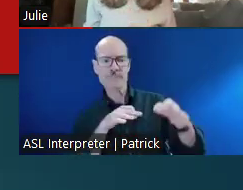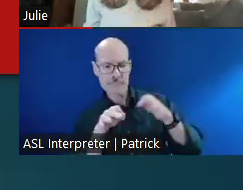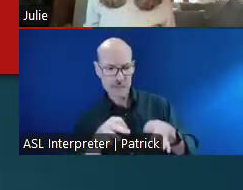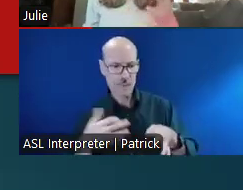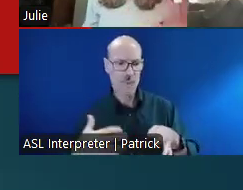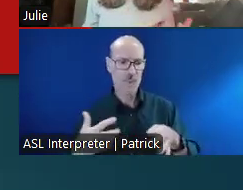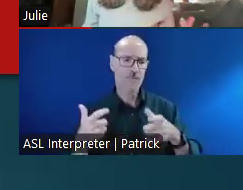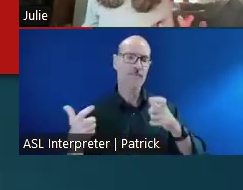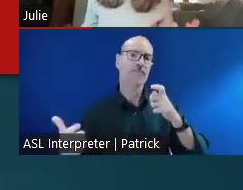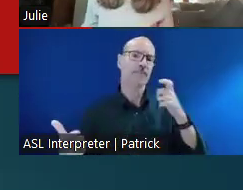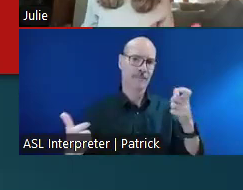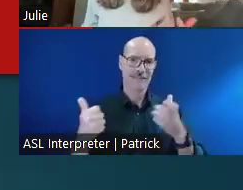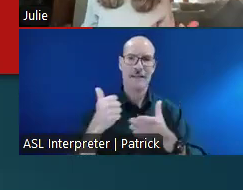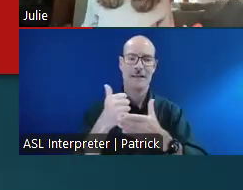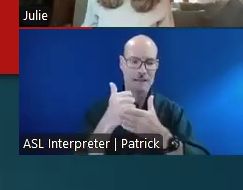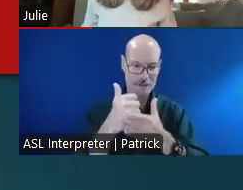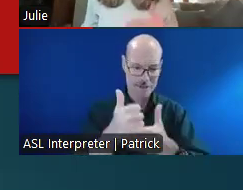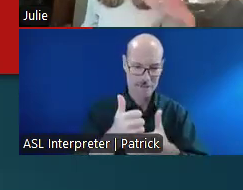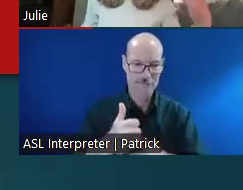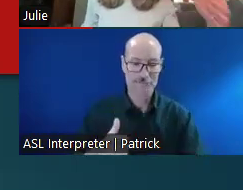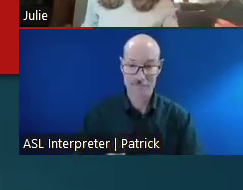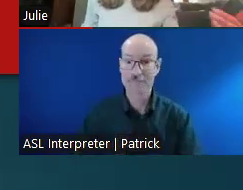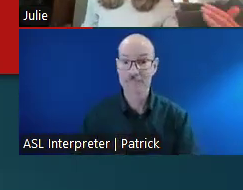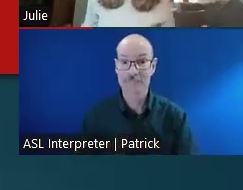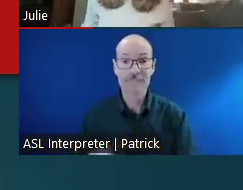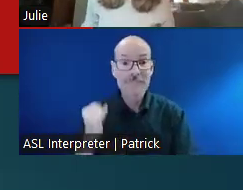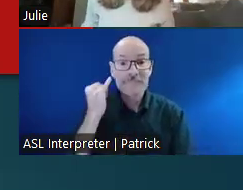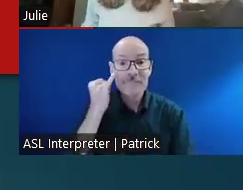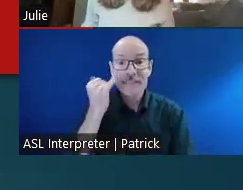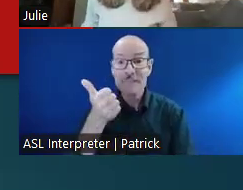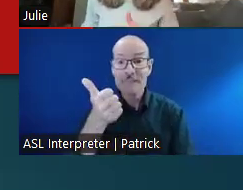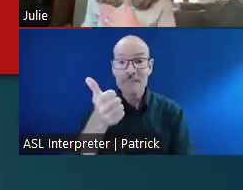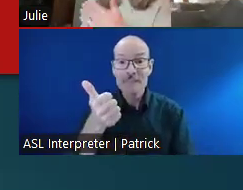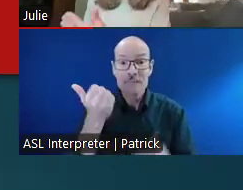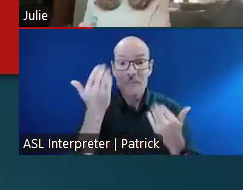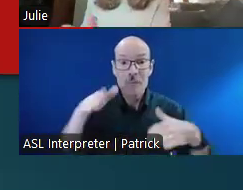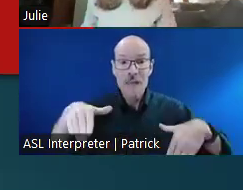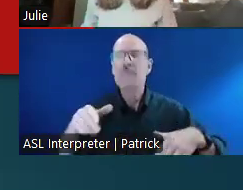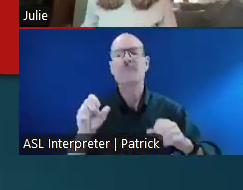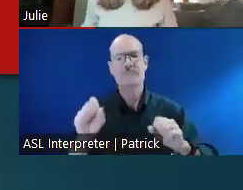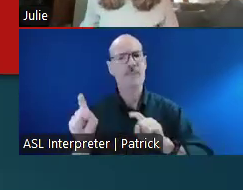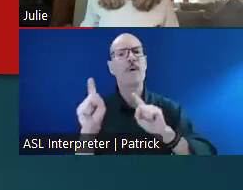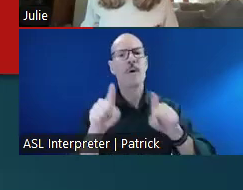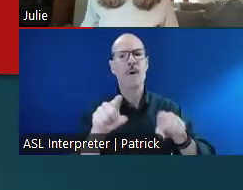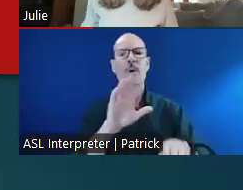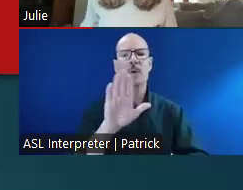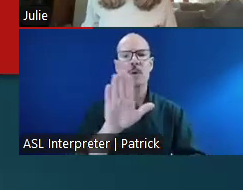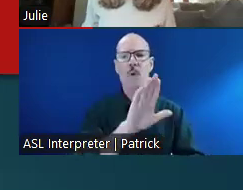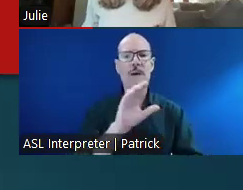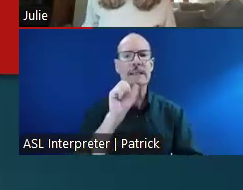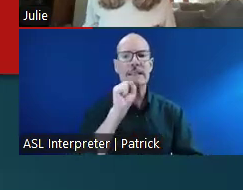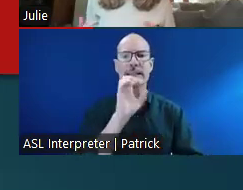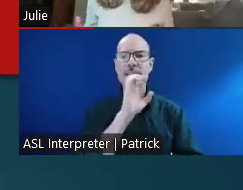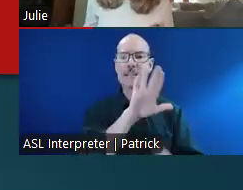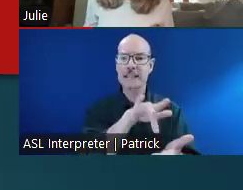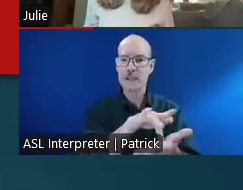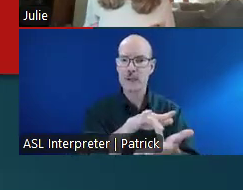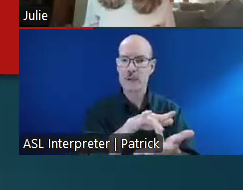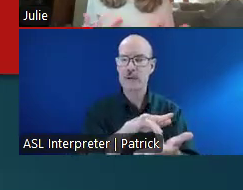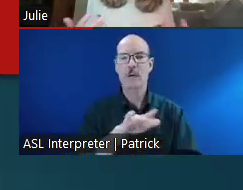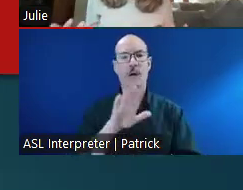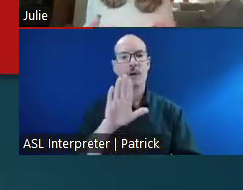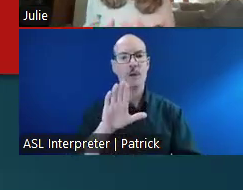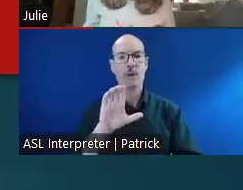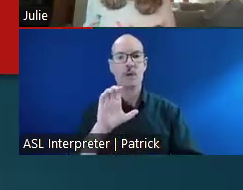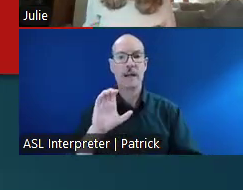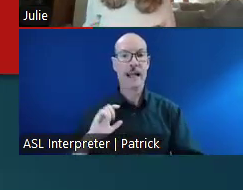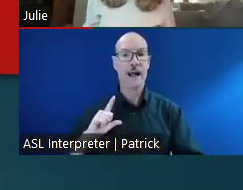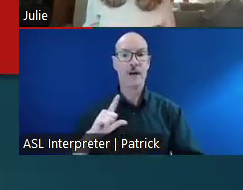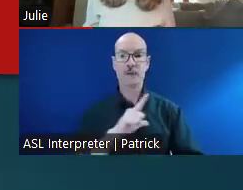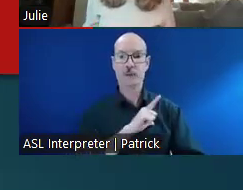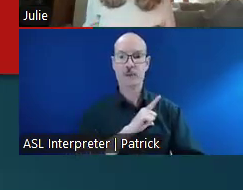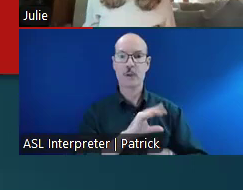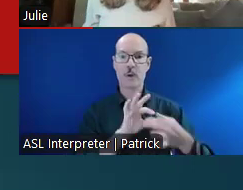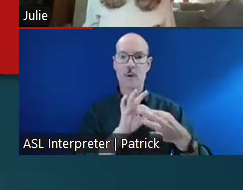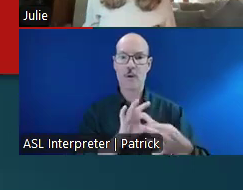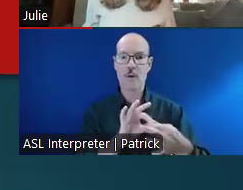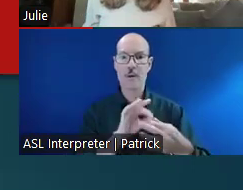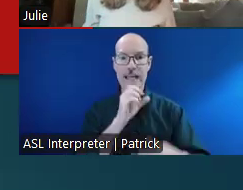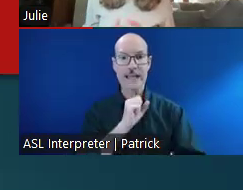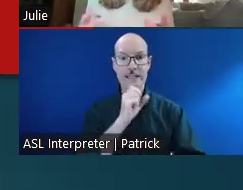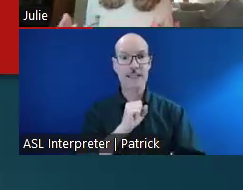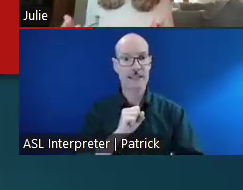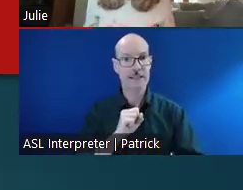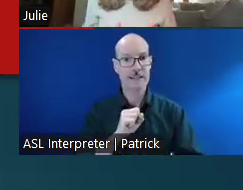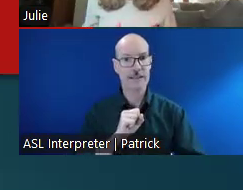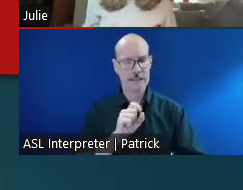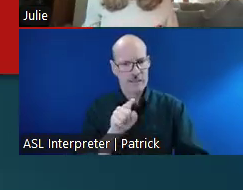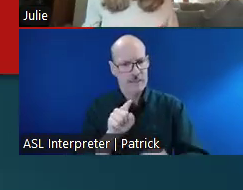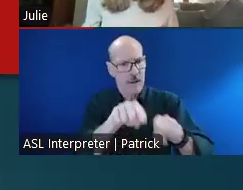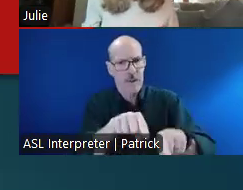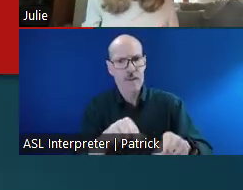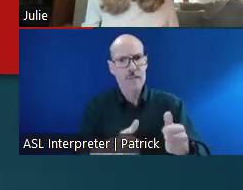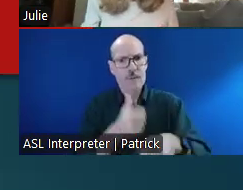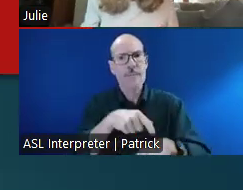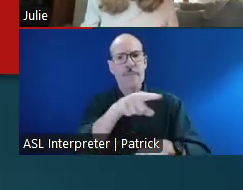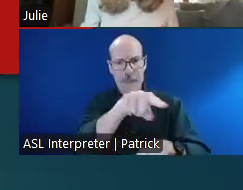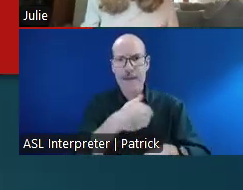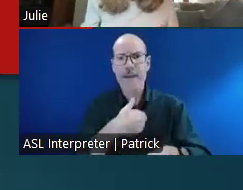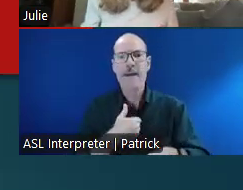So they are enormously beneficial, and if you don't know already, you can go to your senior center, you can go to your Council on Aging and you can either go in-person or do remote caregiver support groups, and they are often free.